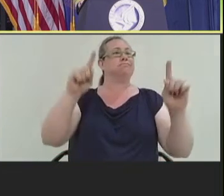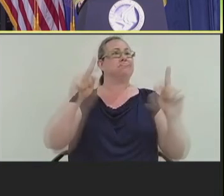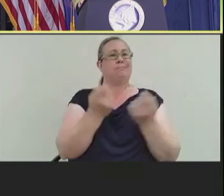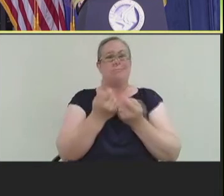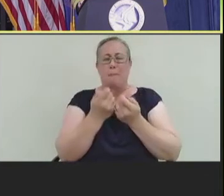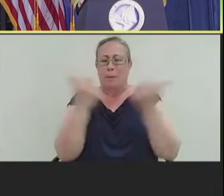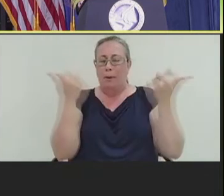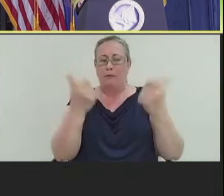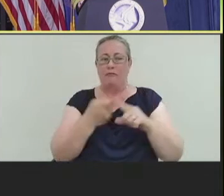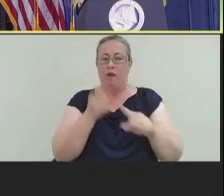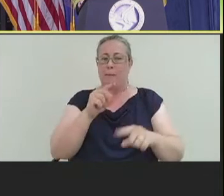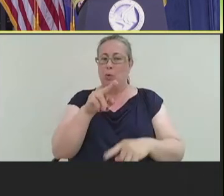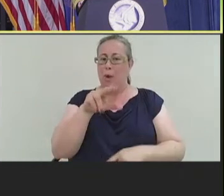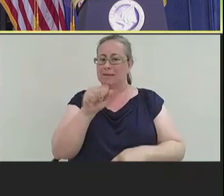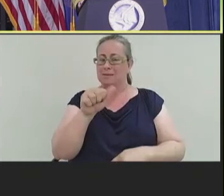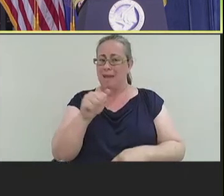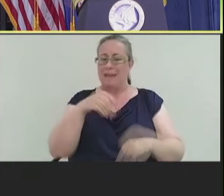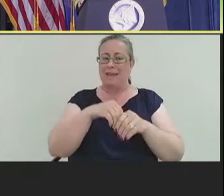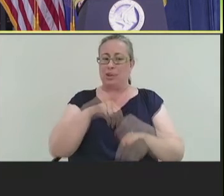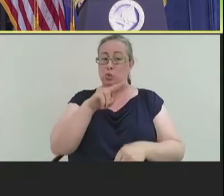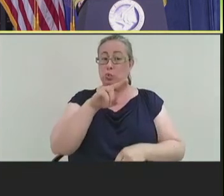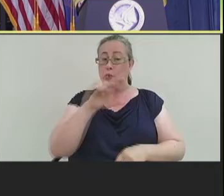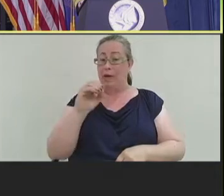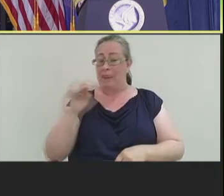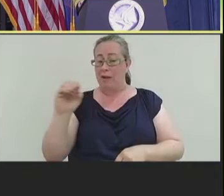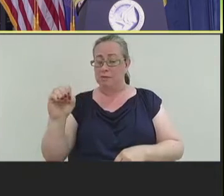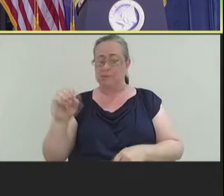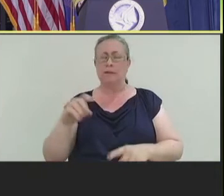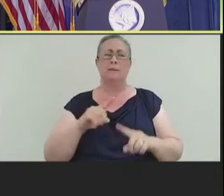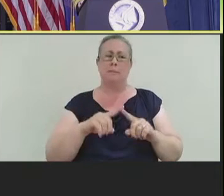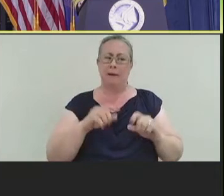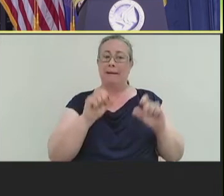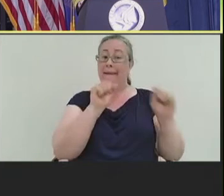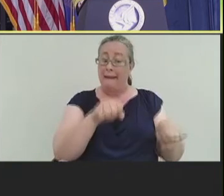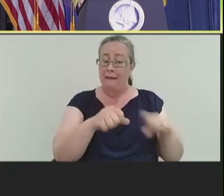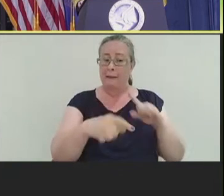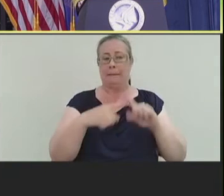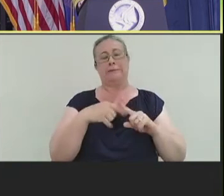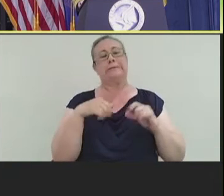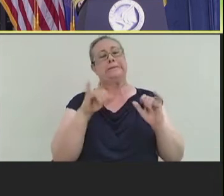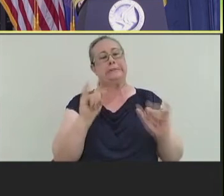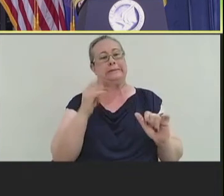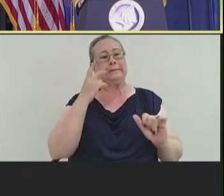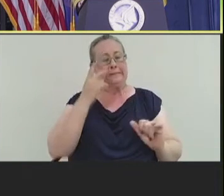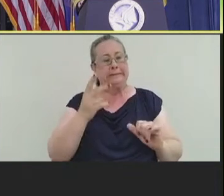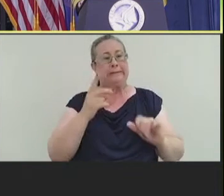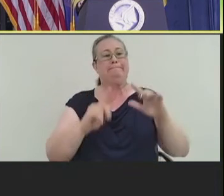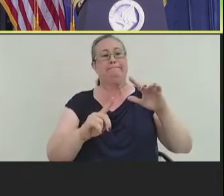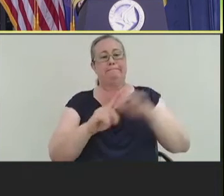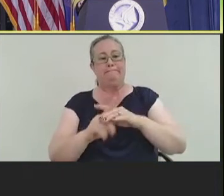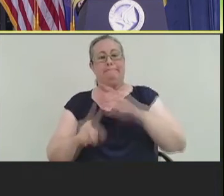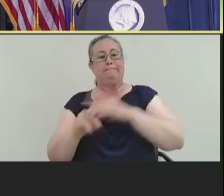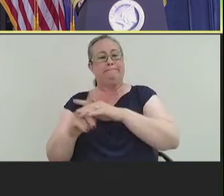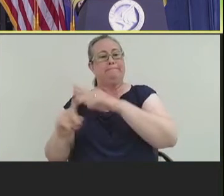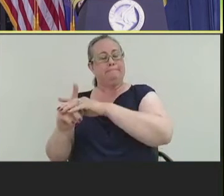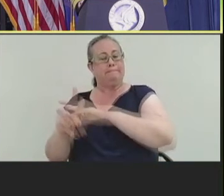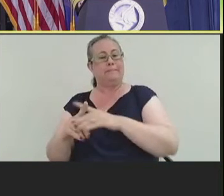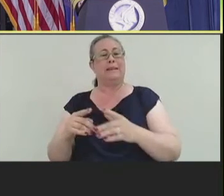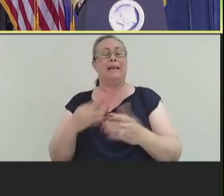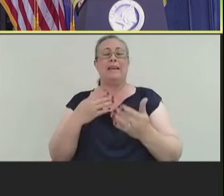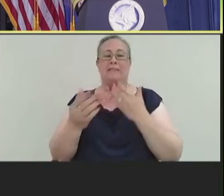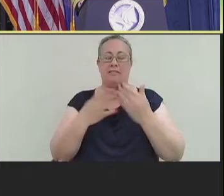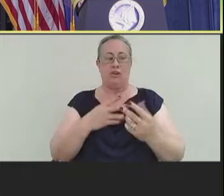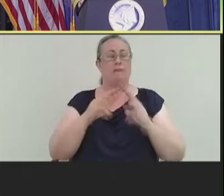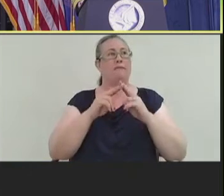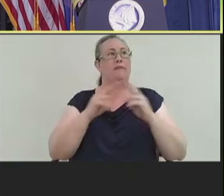in 2000. But we can and still do see cases despite a very safe and effective vaccine,